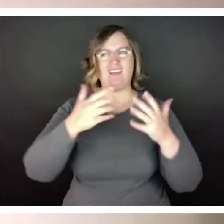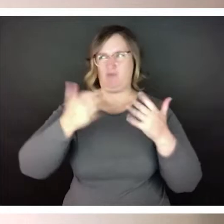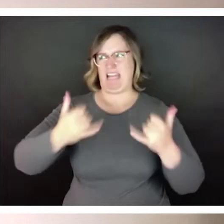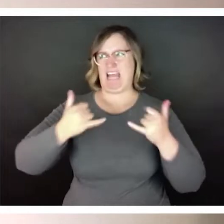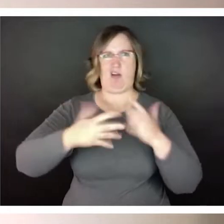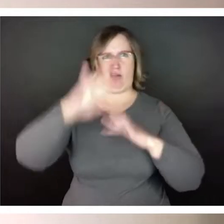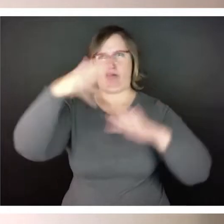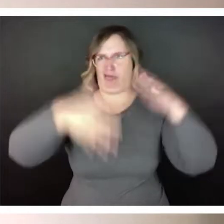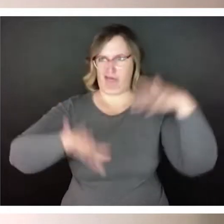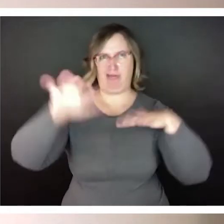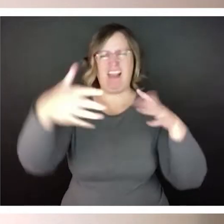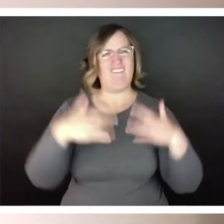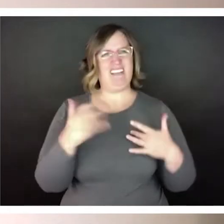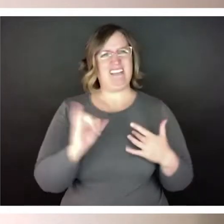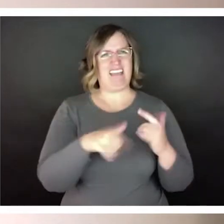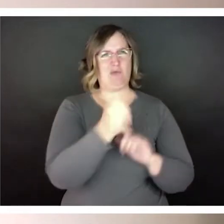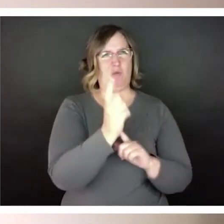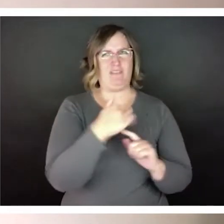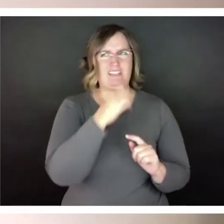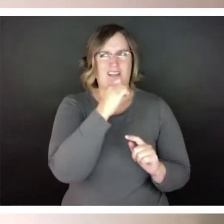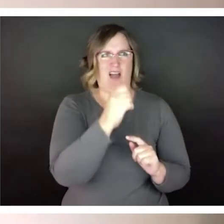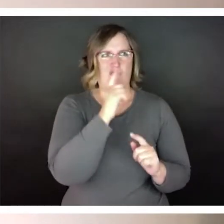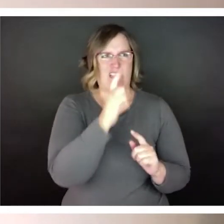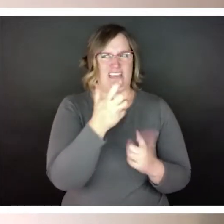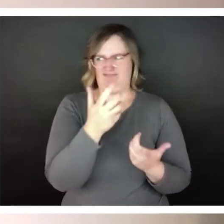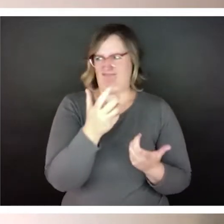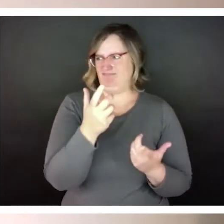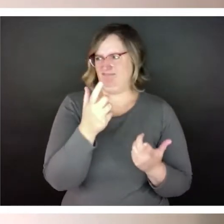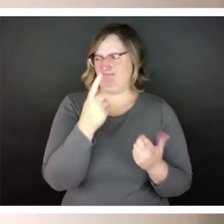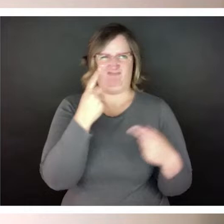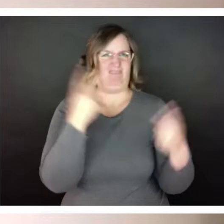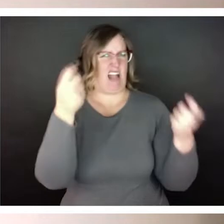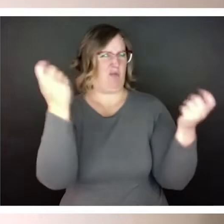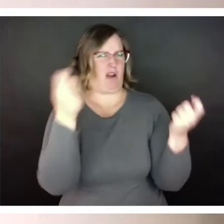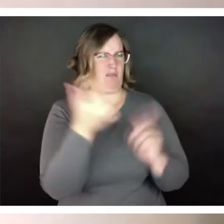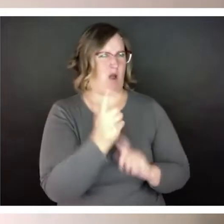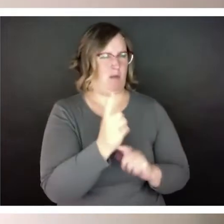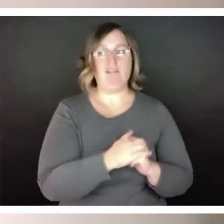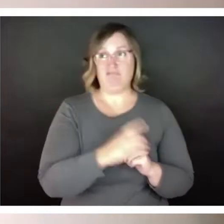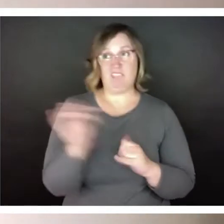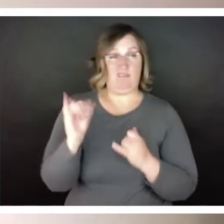a little anticlimactic. It certainly is for me and I've experienced a range of emotions gearing up towards this day.